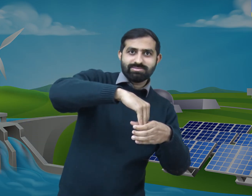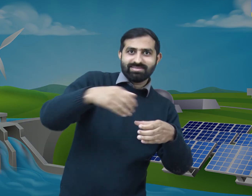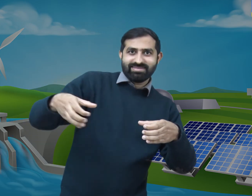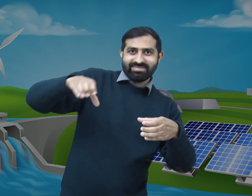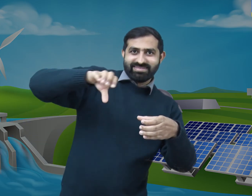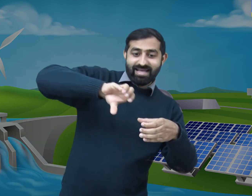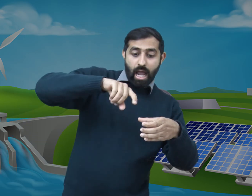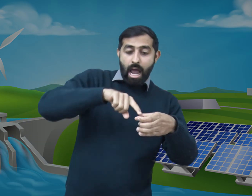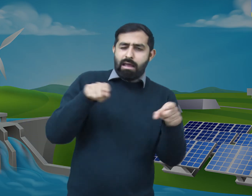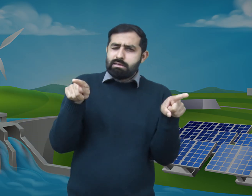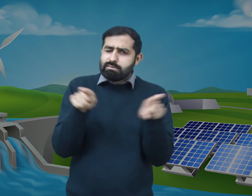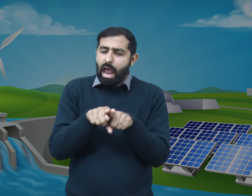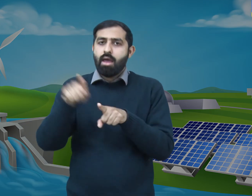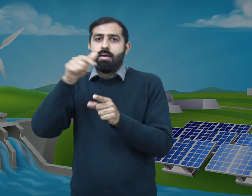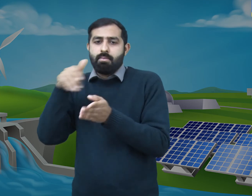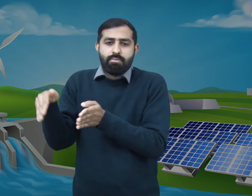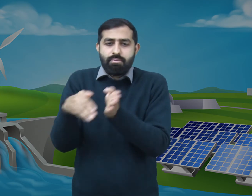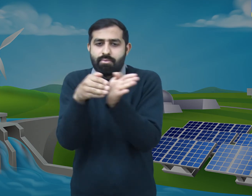When we tilt the bottle, the water falls.